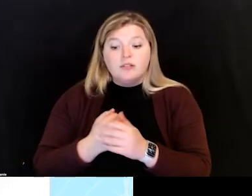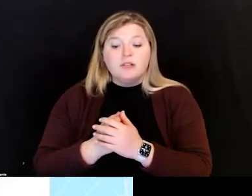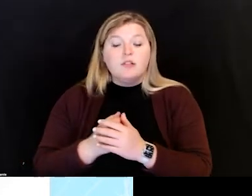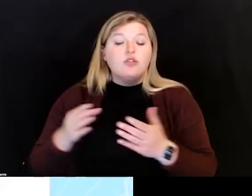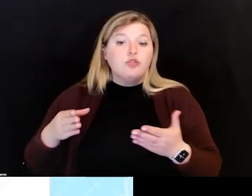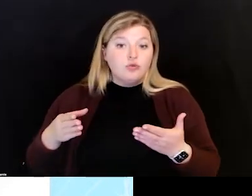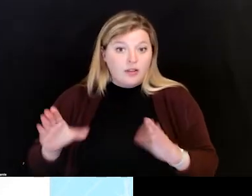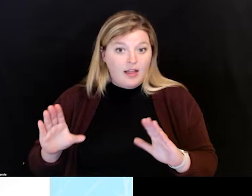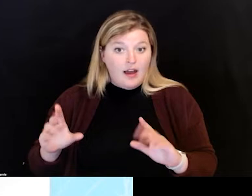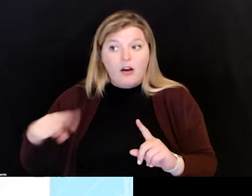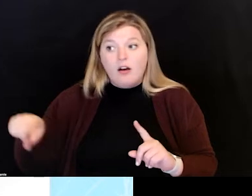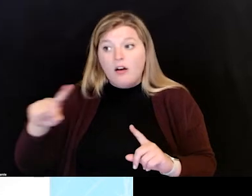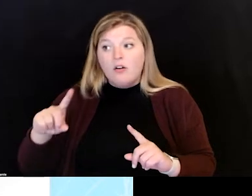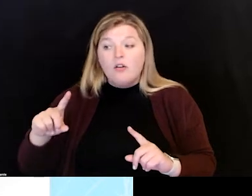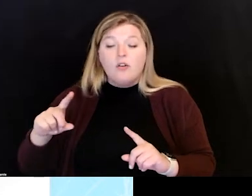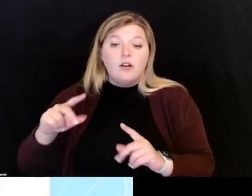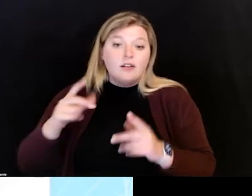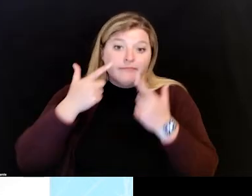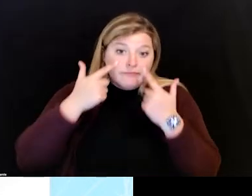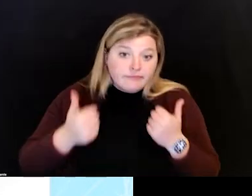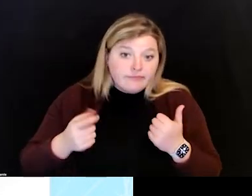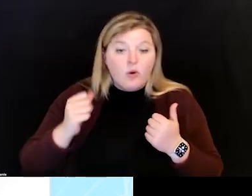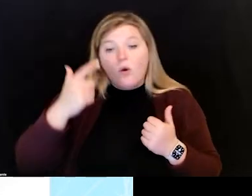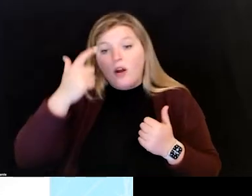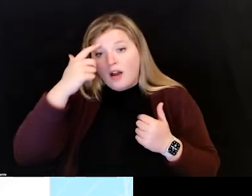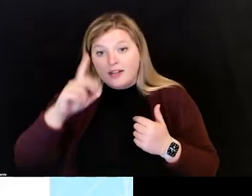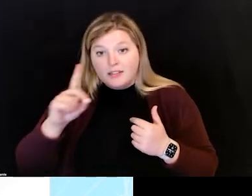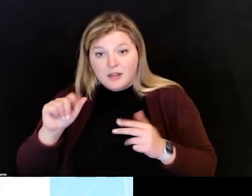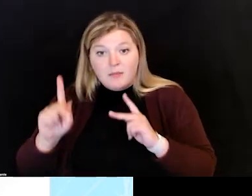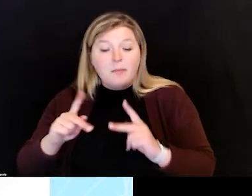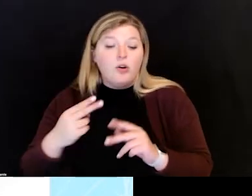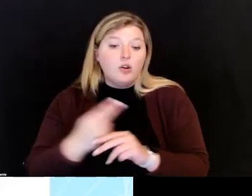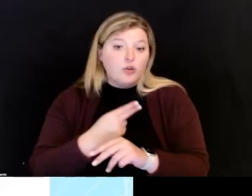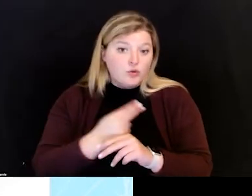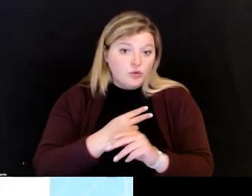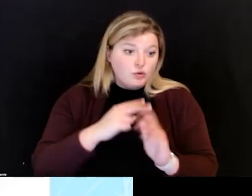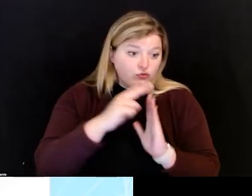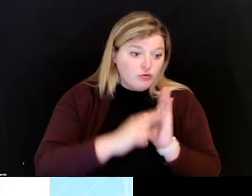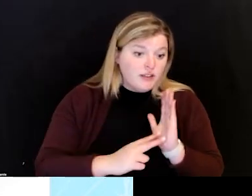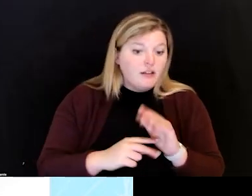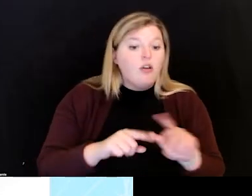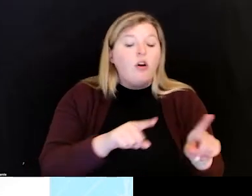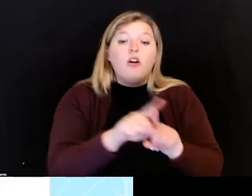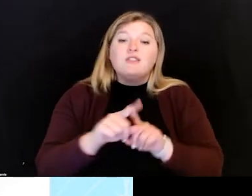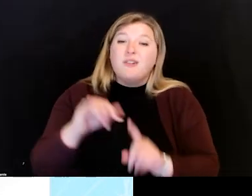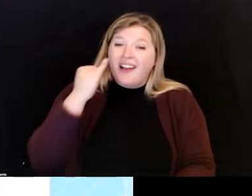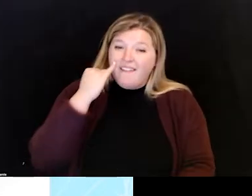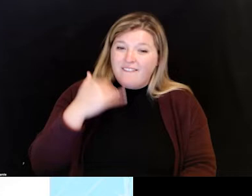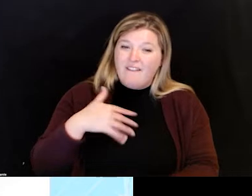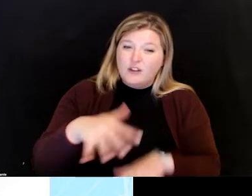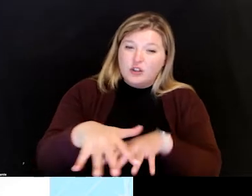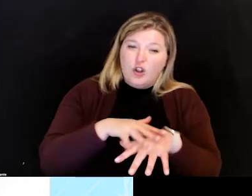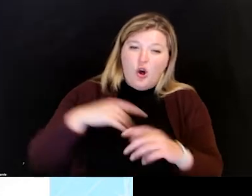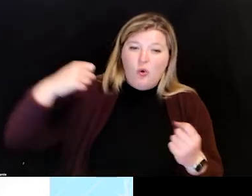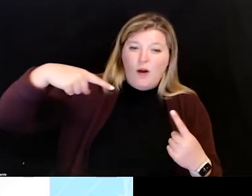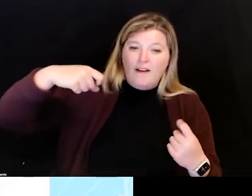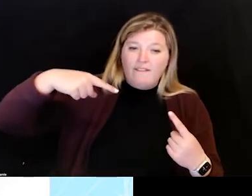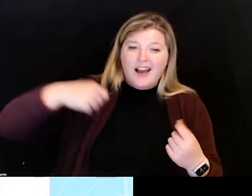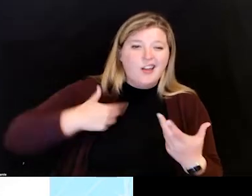or cognitive disabilities. It also happens to help if you have slow broadband and you don't want to download images in your email.